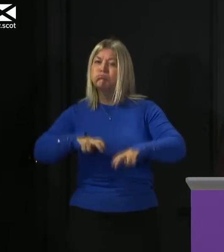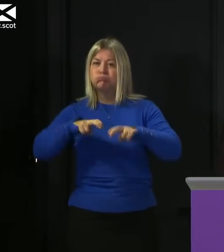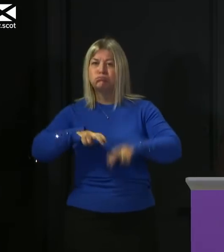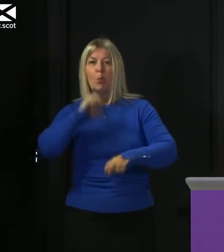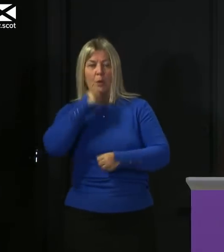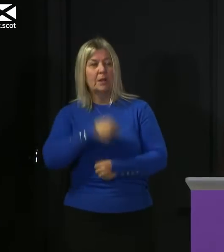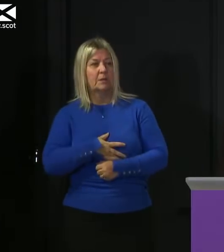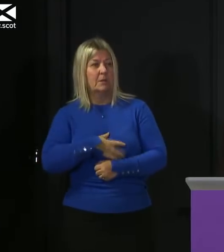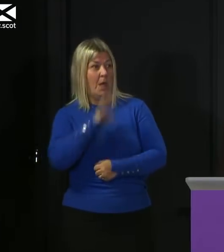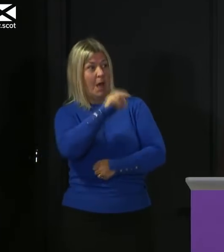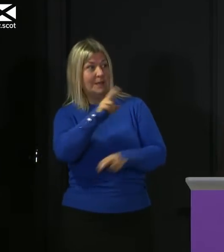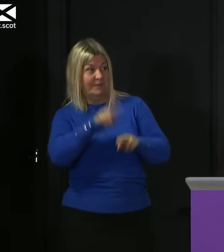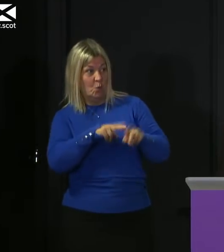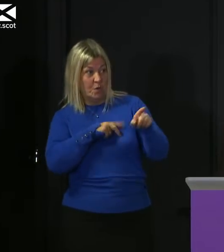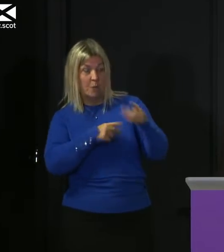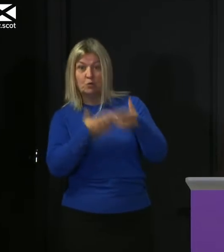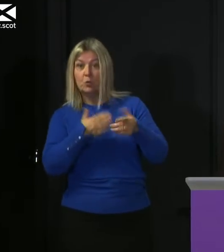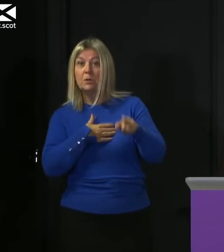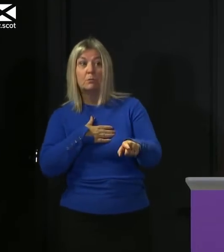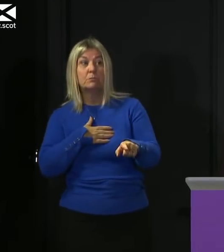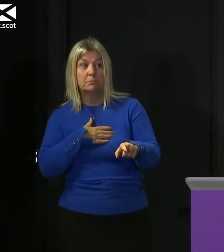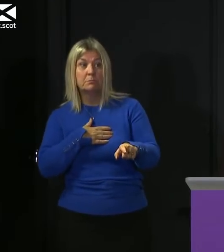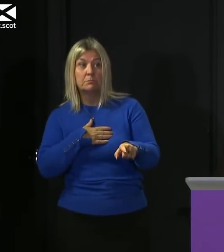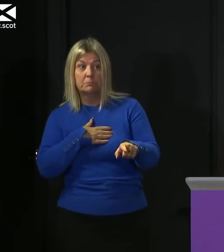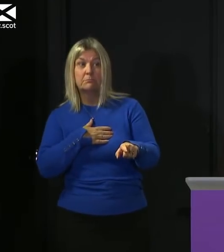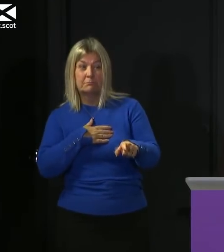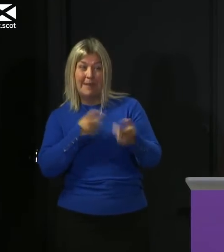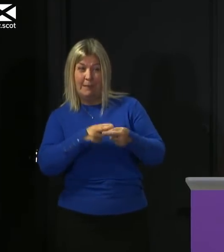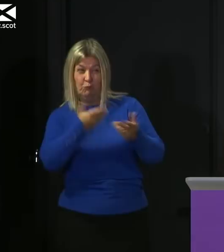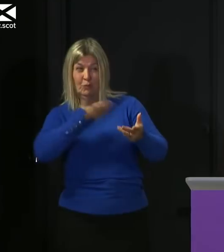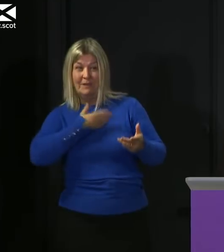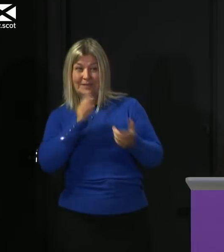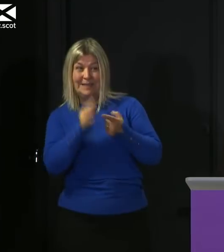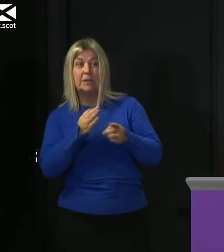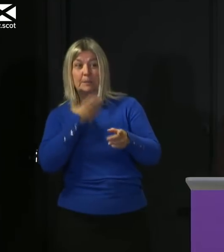Fiona to take that on after we get out of the briefing and pass us the details, because that